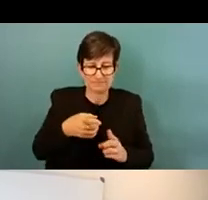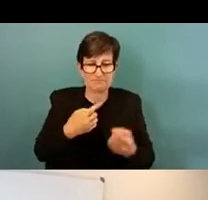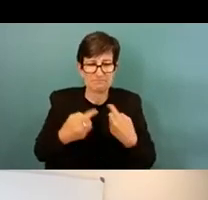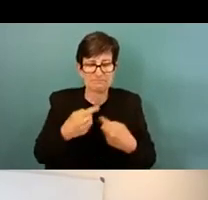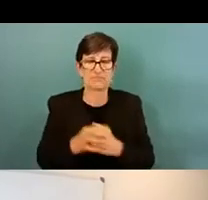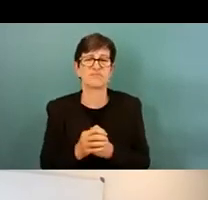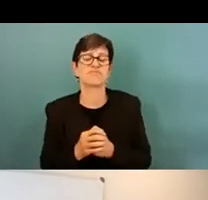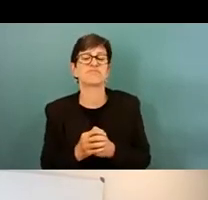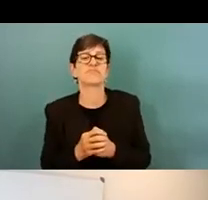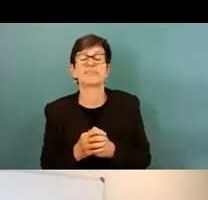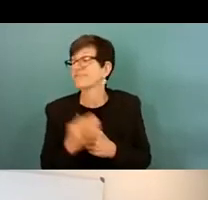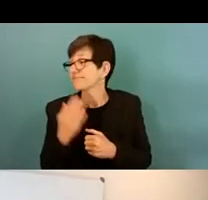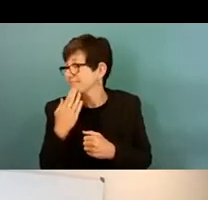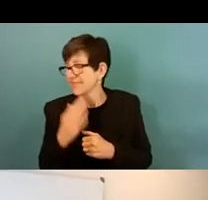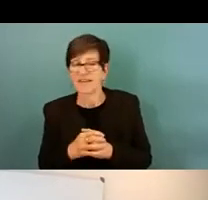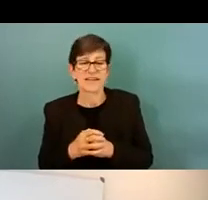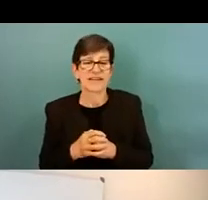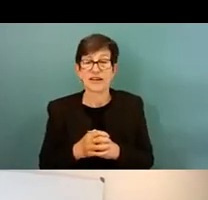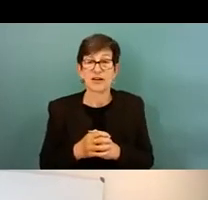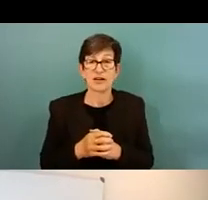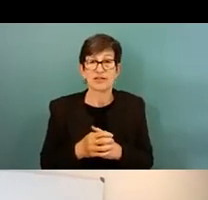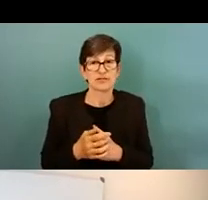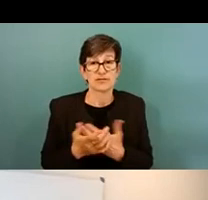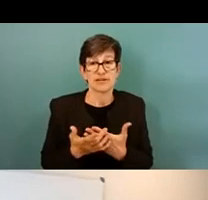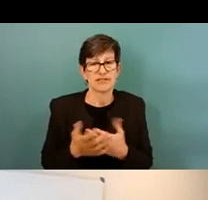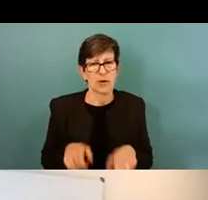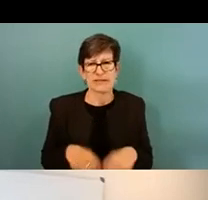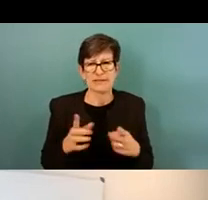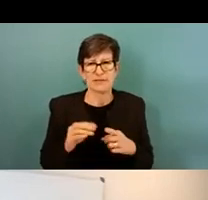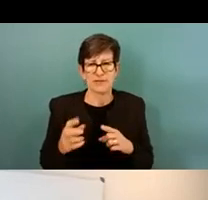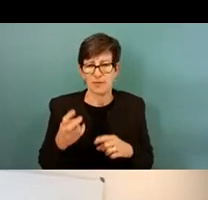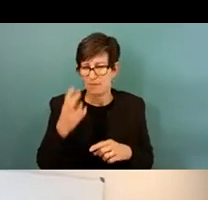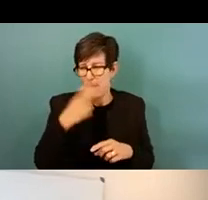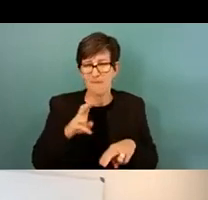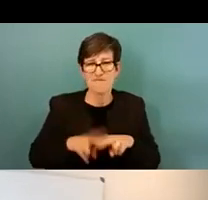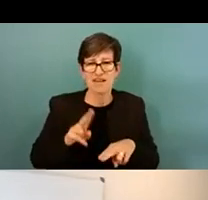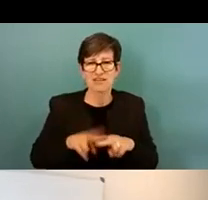some, it's so different to a hard copy report that you read. I think for this year, this